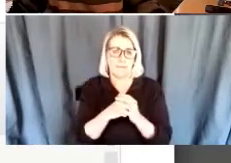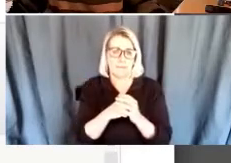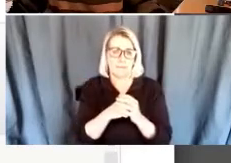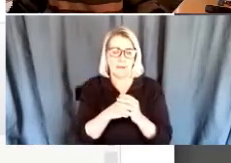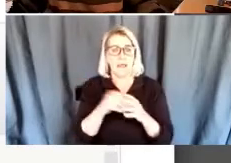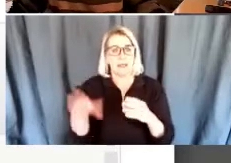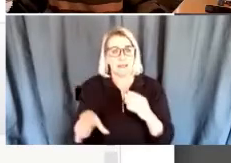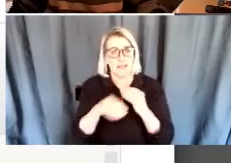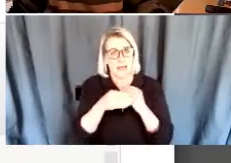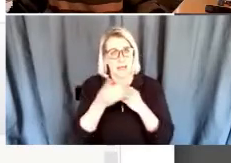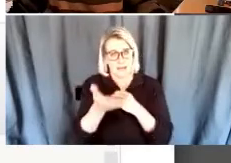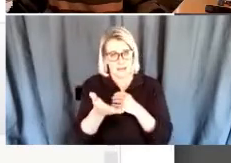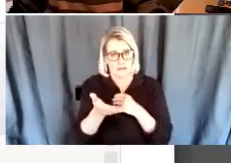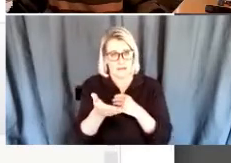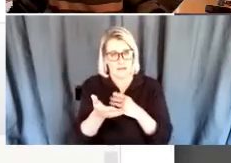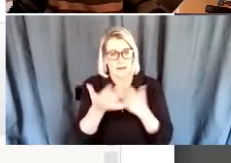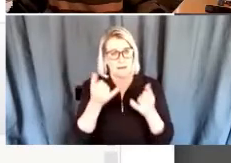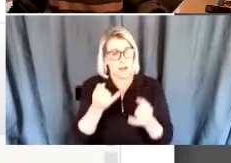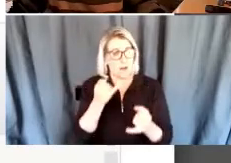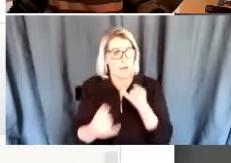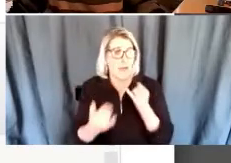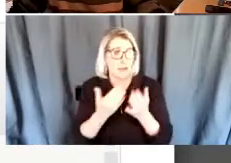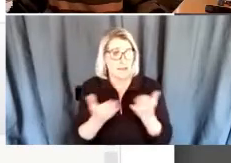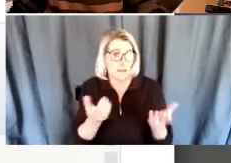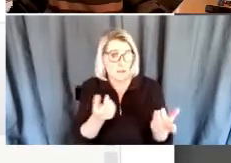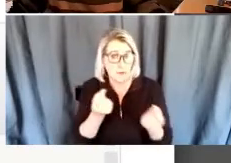now the last thing you want to do is start uploading.